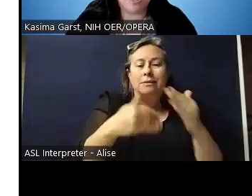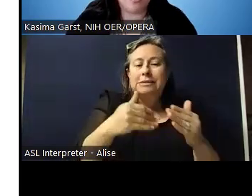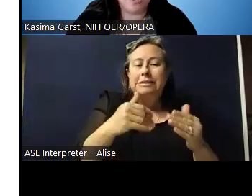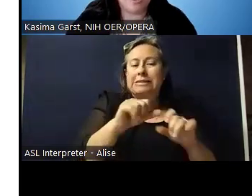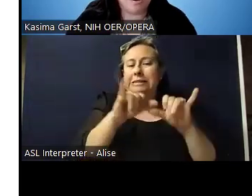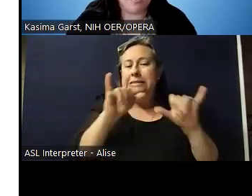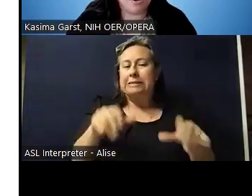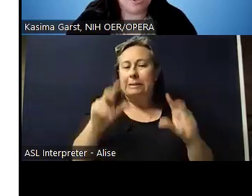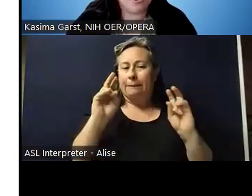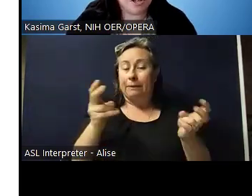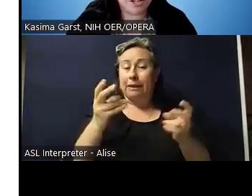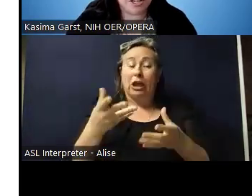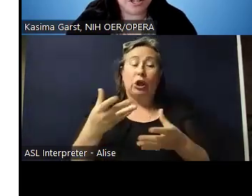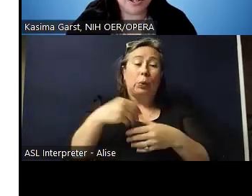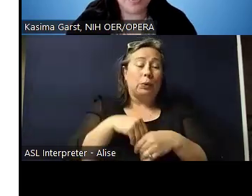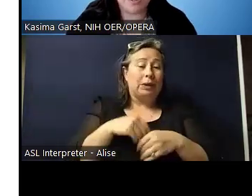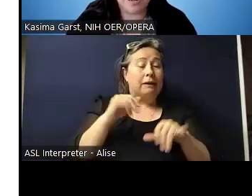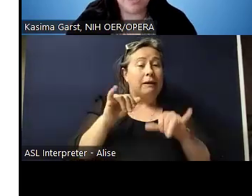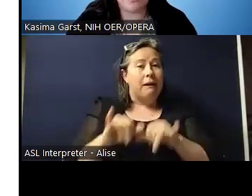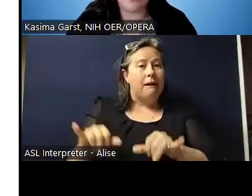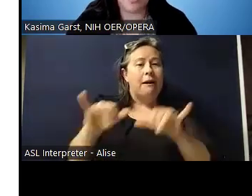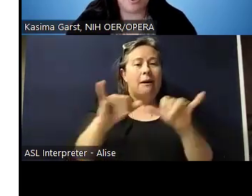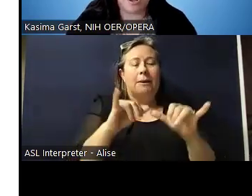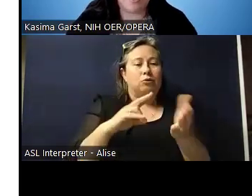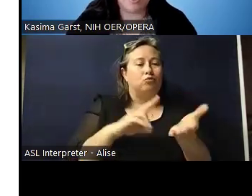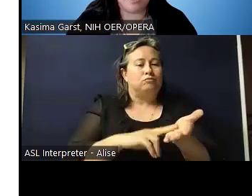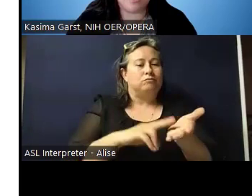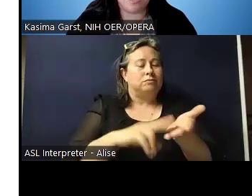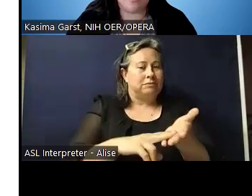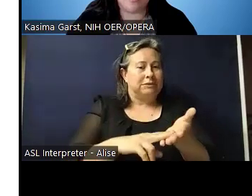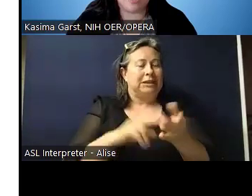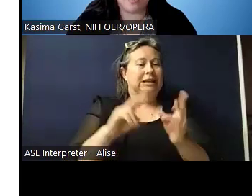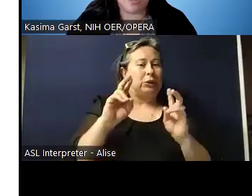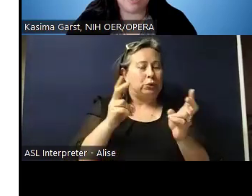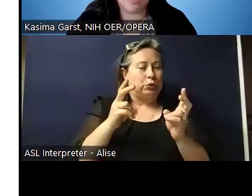including common registration issues related to foreign applicants and recipients,